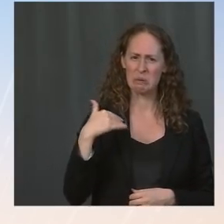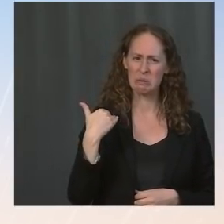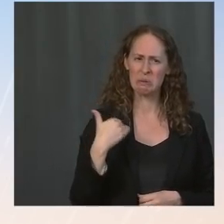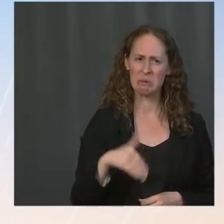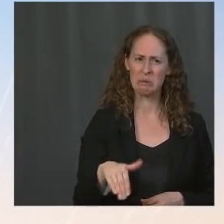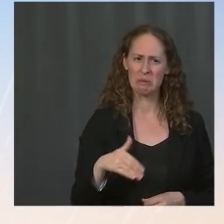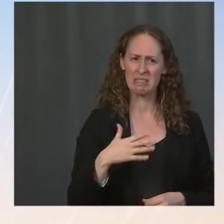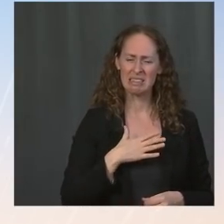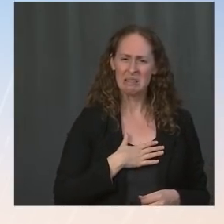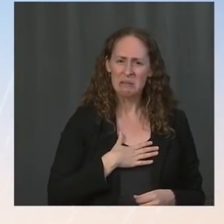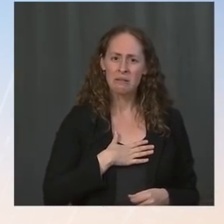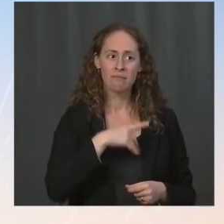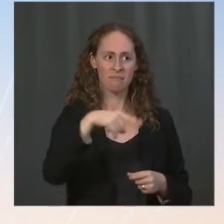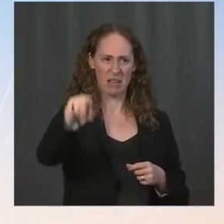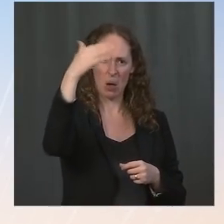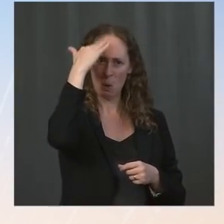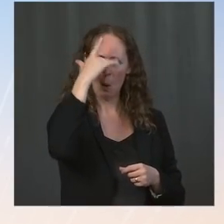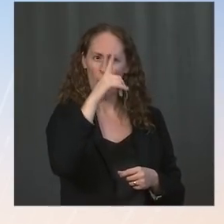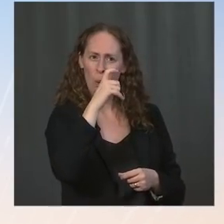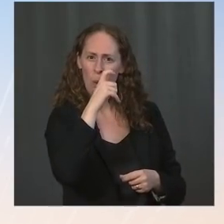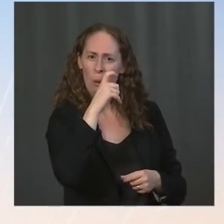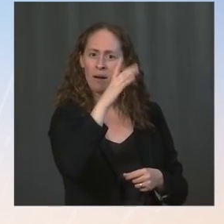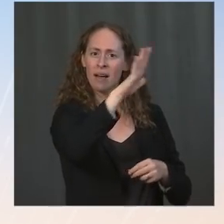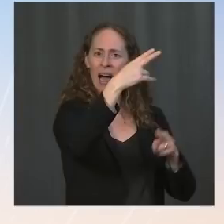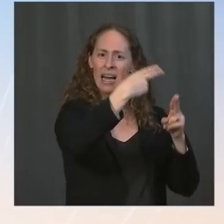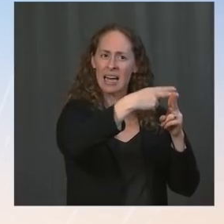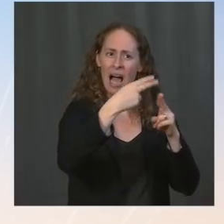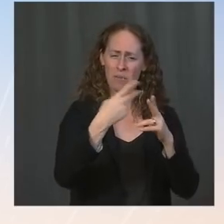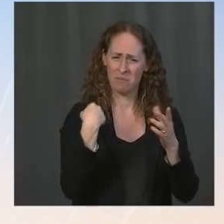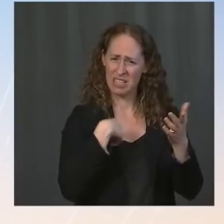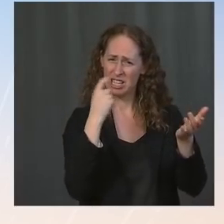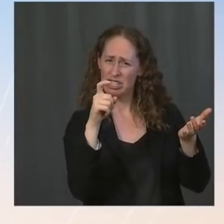aren't we obligated in some way to ensure that they get onto these last flights,